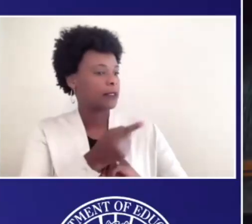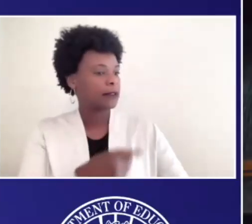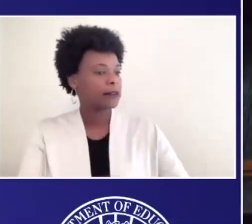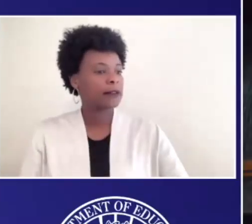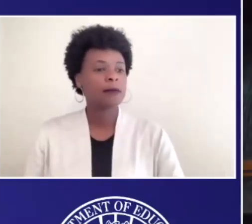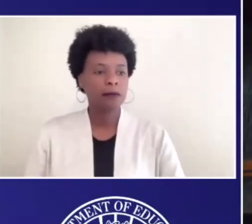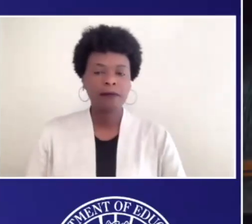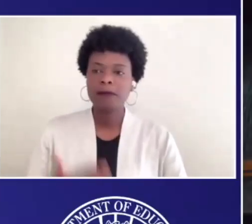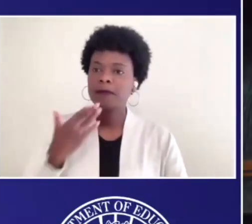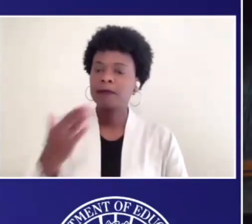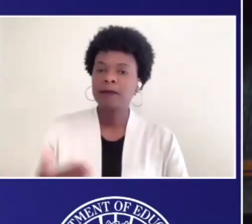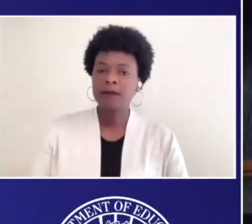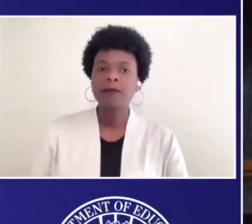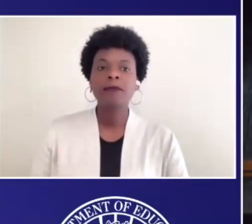Thank you. Okay. Thank you.